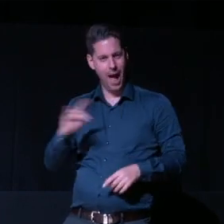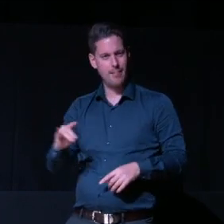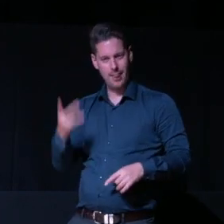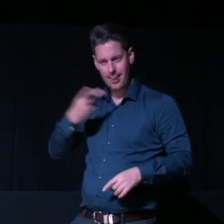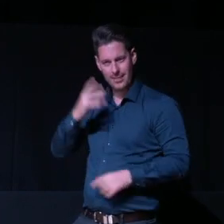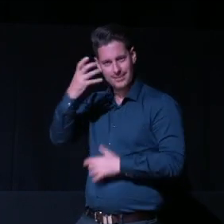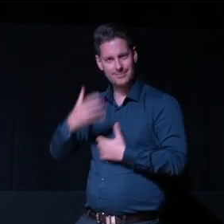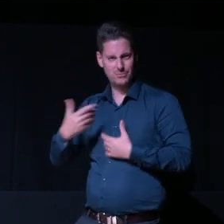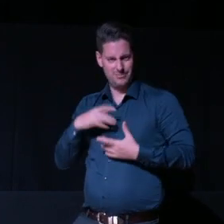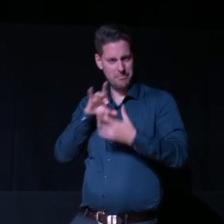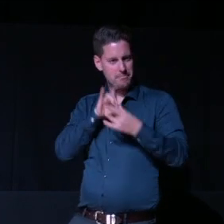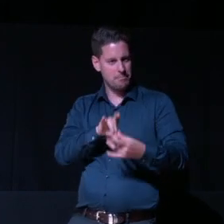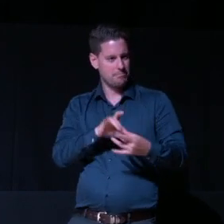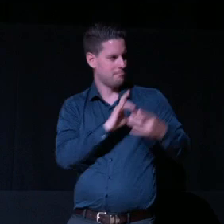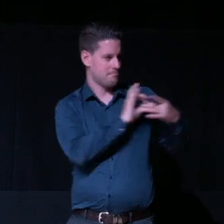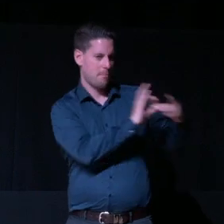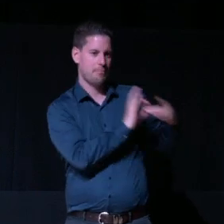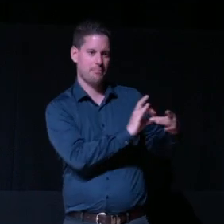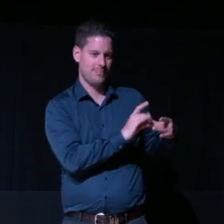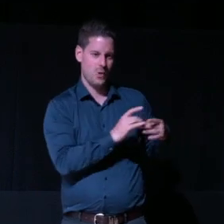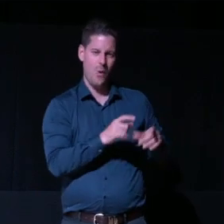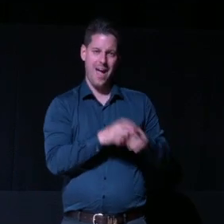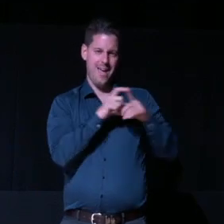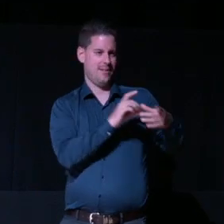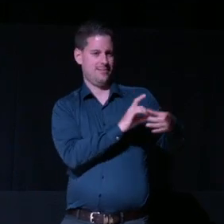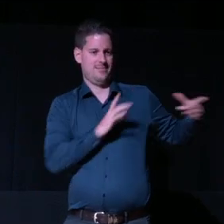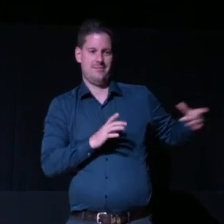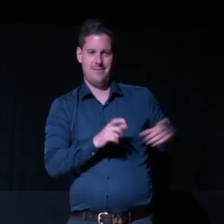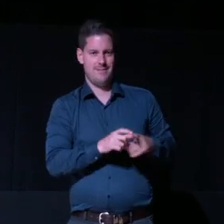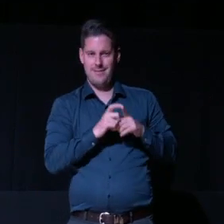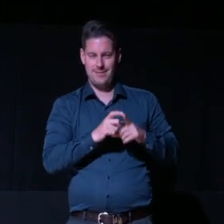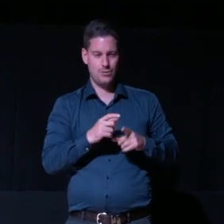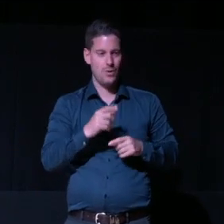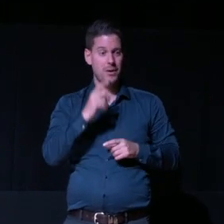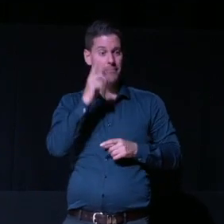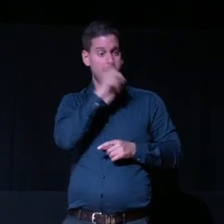connection or that line is becoming increasingly blurred. So when people pile on and hate this